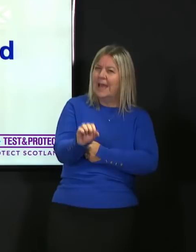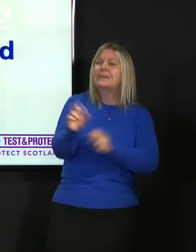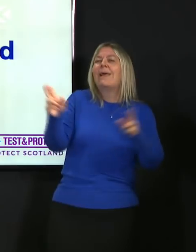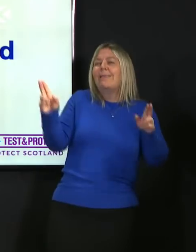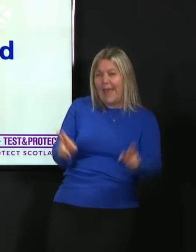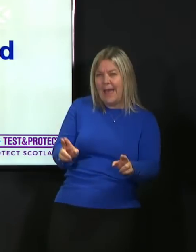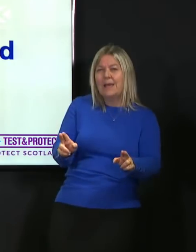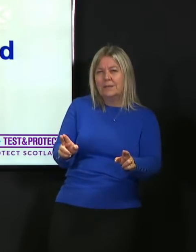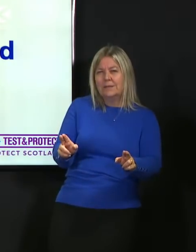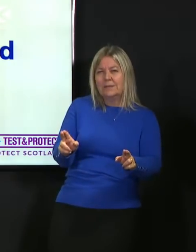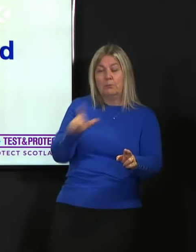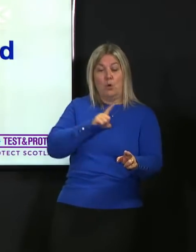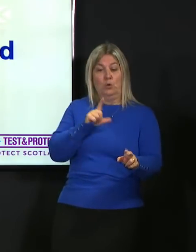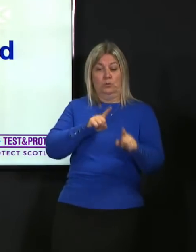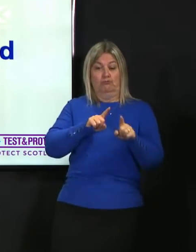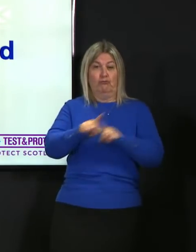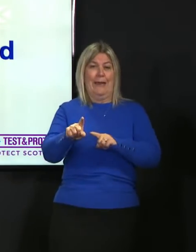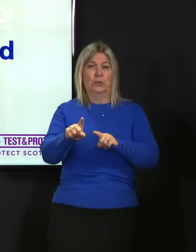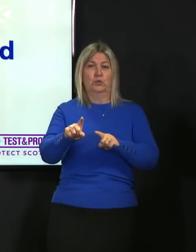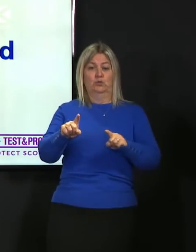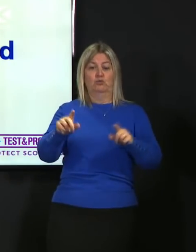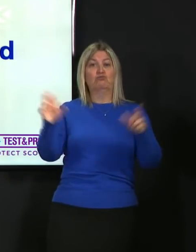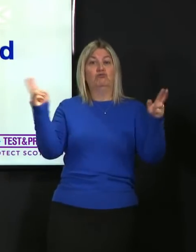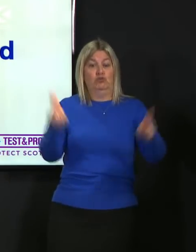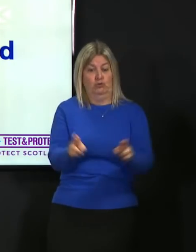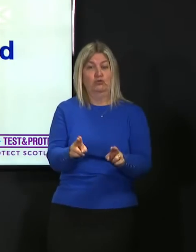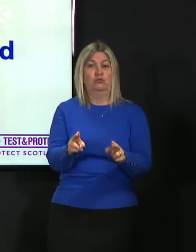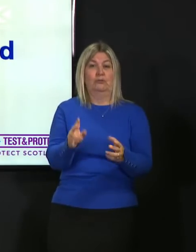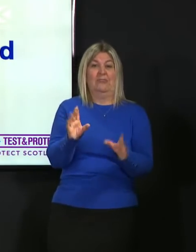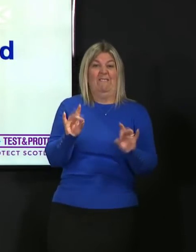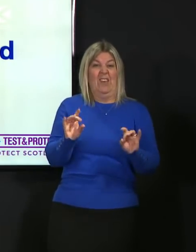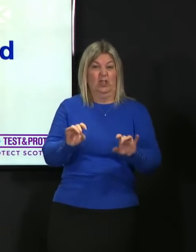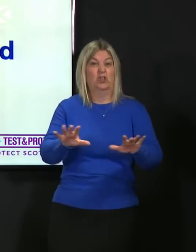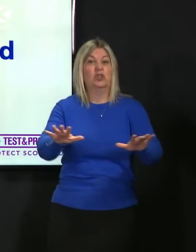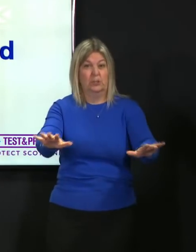control purposes patients have still been able to get appointments with their GP.